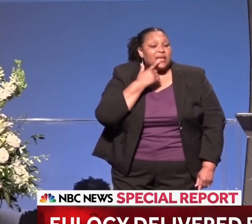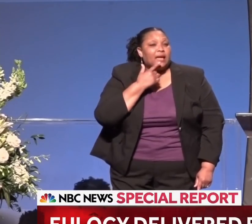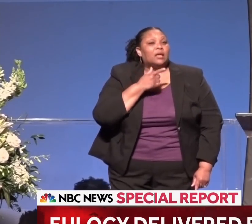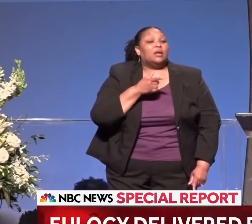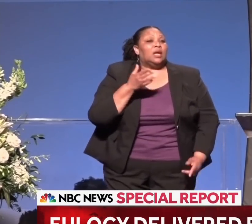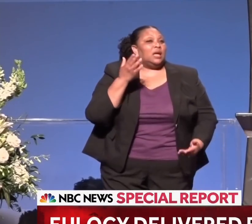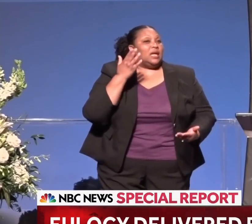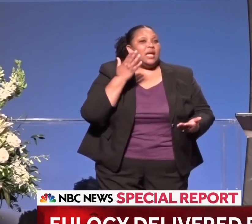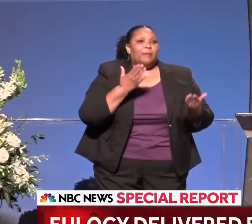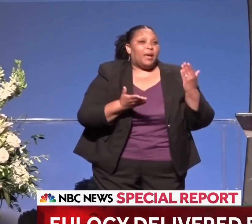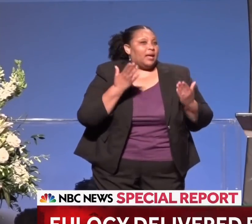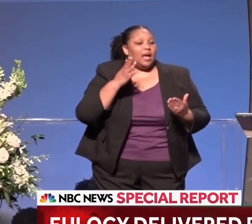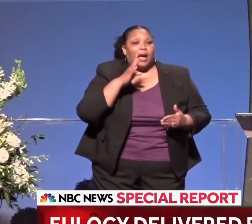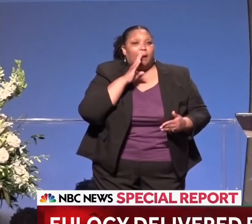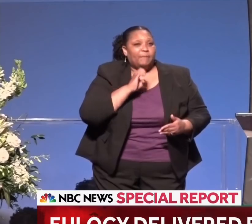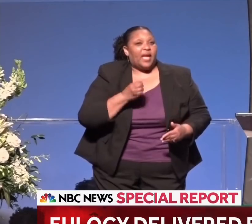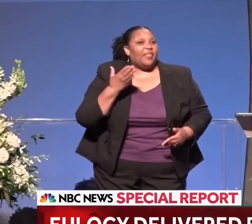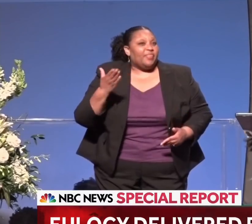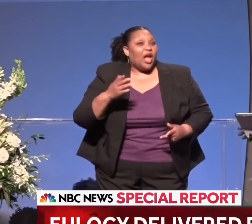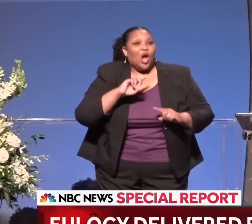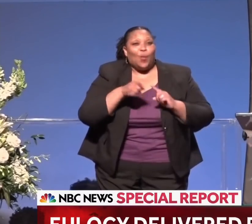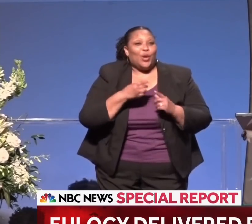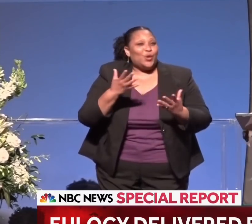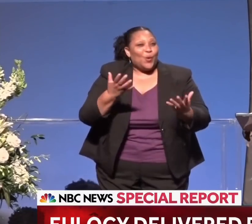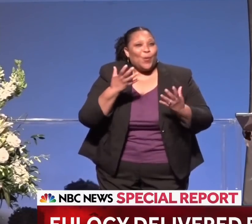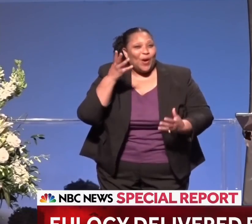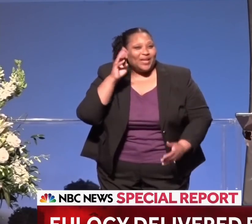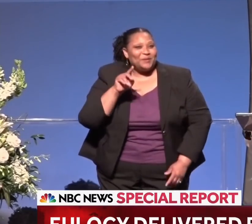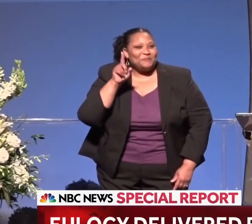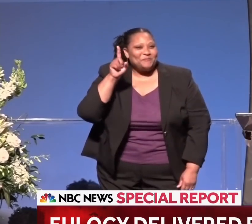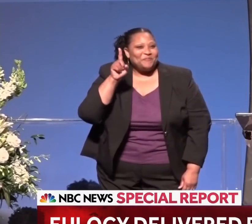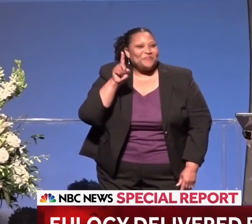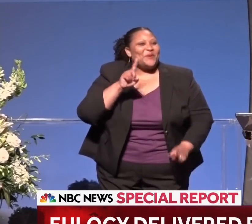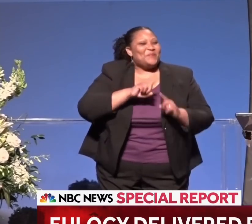I WAS ON FOOD STAMPS, BUT MAMA TOLD ME SOMETHING I NEVER FORGET.